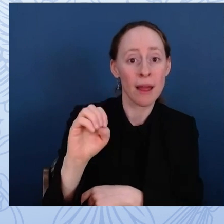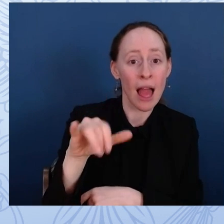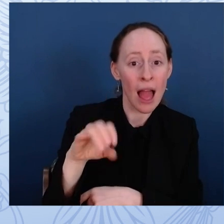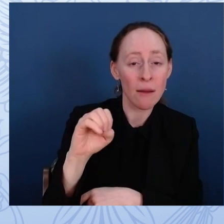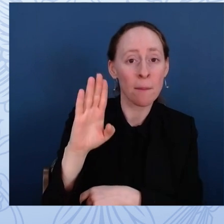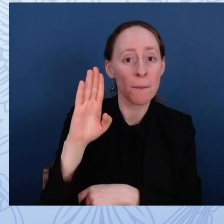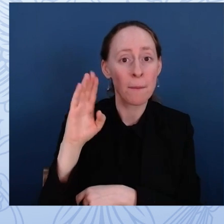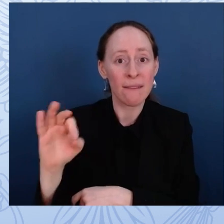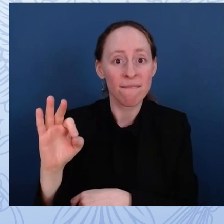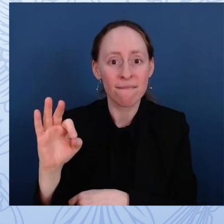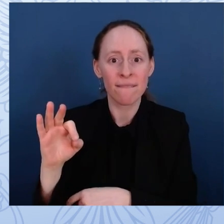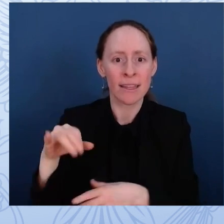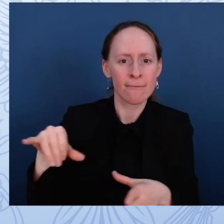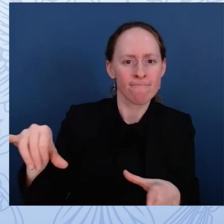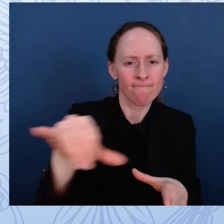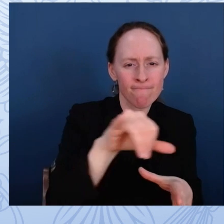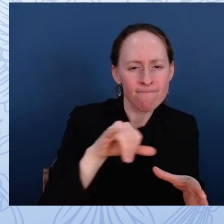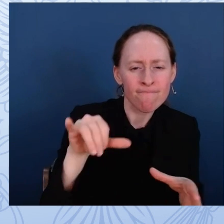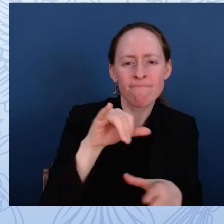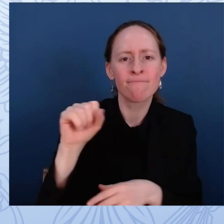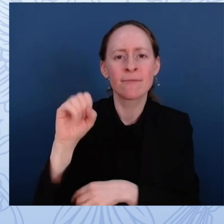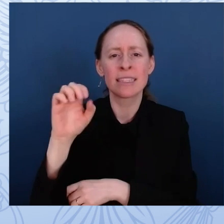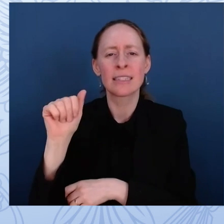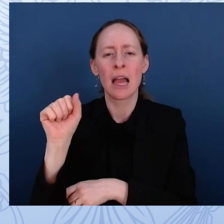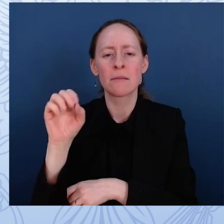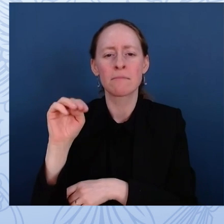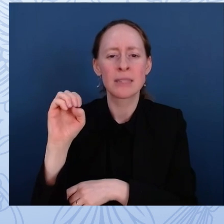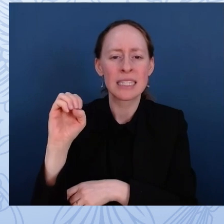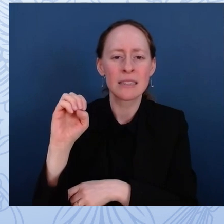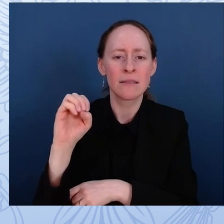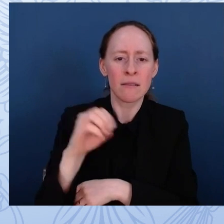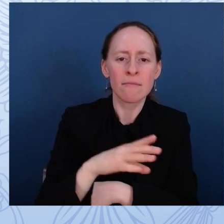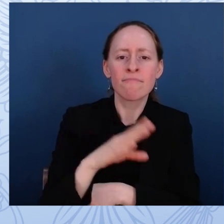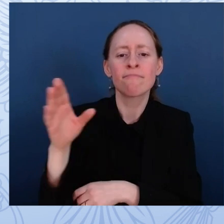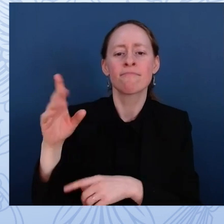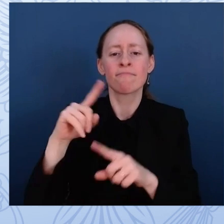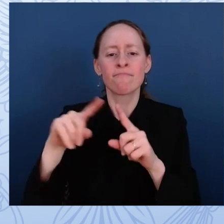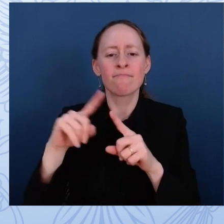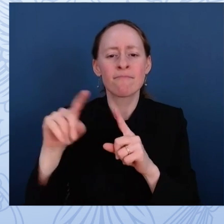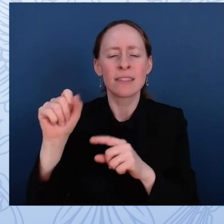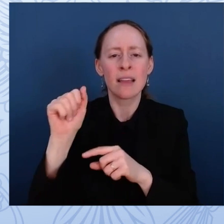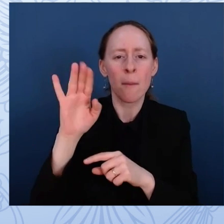And also since it's spring, we have some wonderful, morel mushrooms,